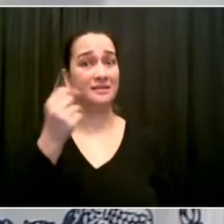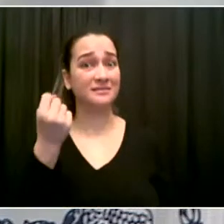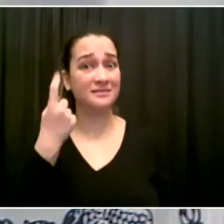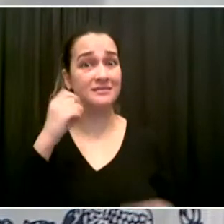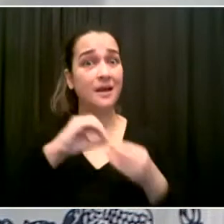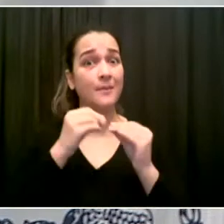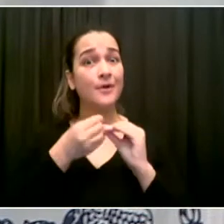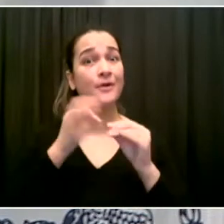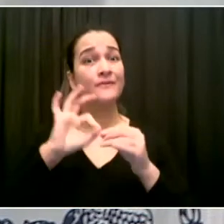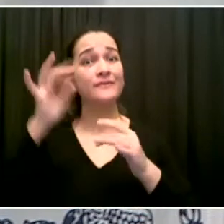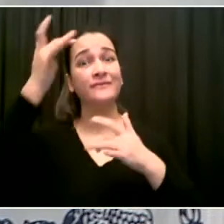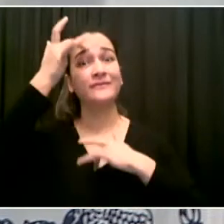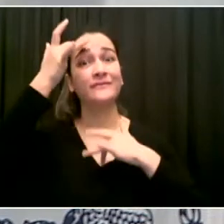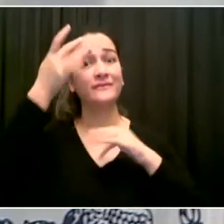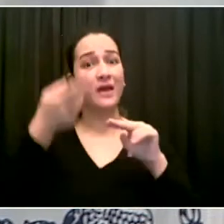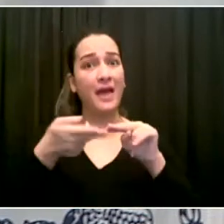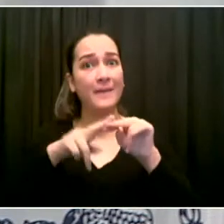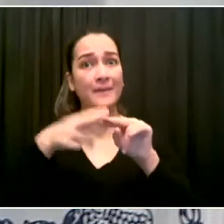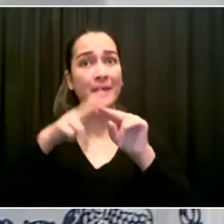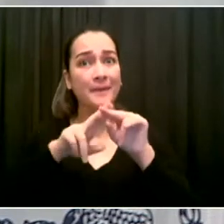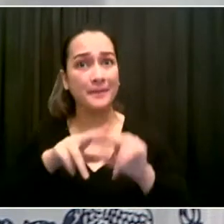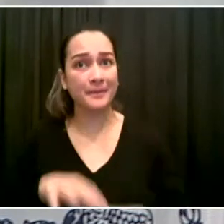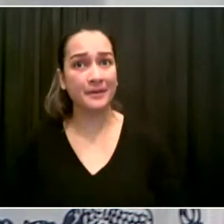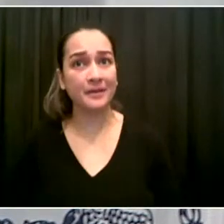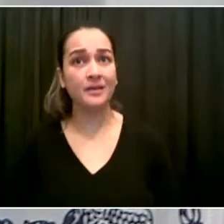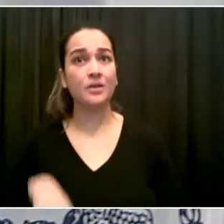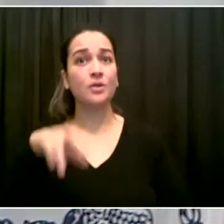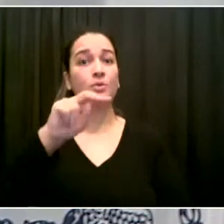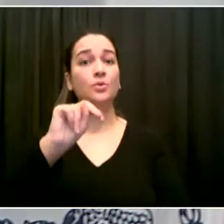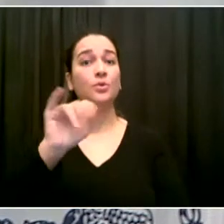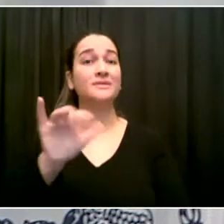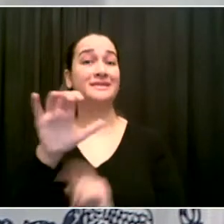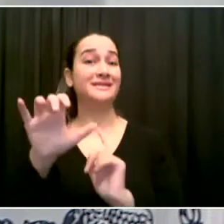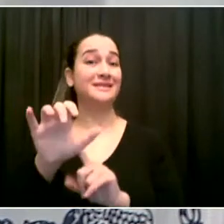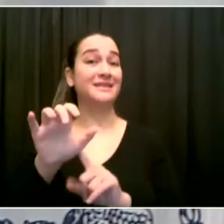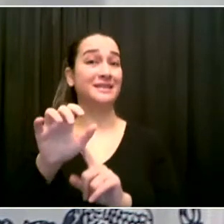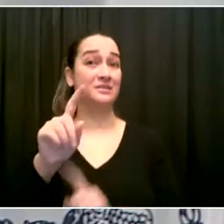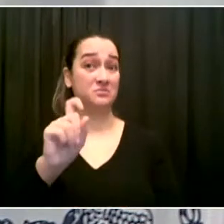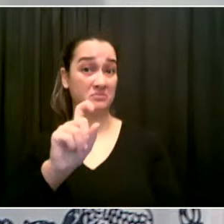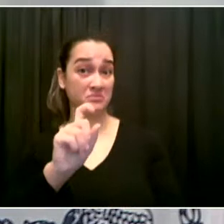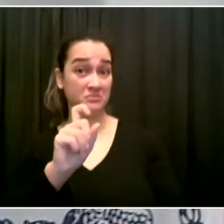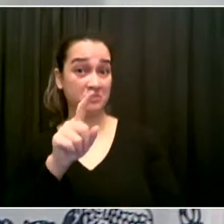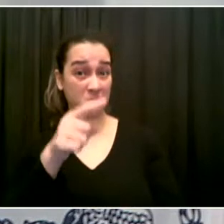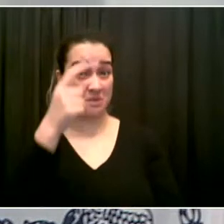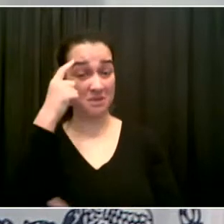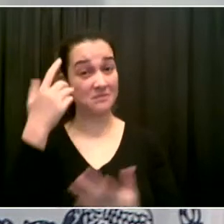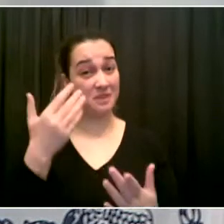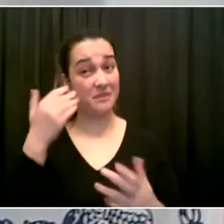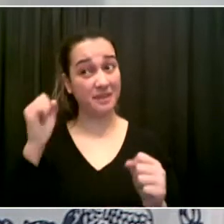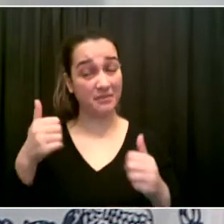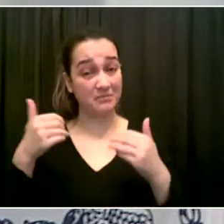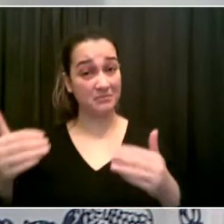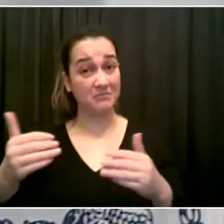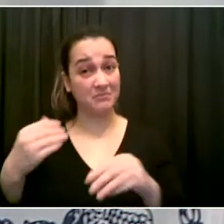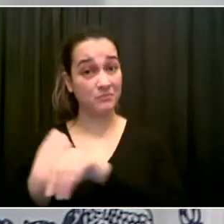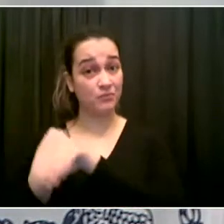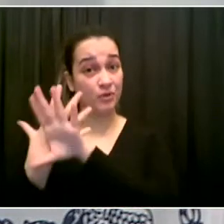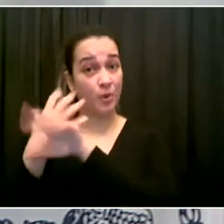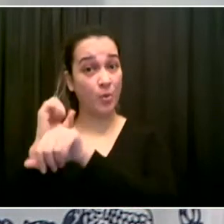CASES RISING. WITH THE CITY CONSIDER AN OFFICIAL TELEWORK PLAN OR ANY OTHER KIKID N